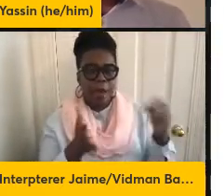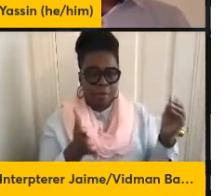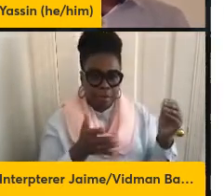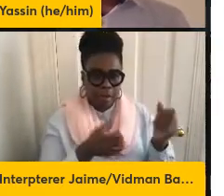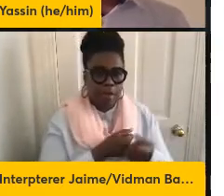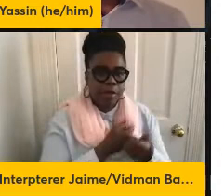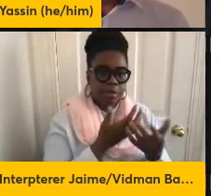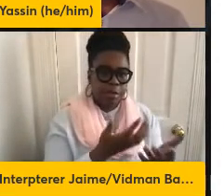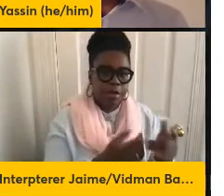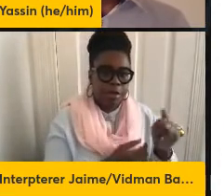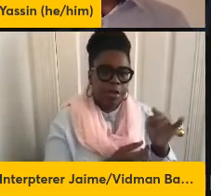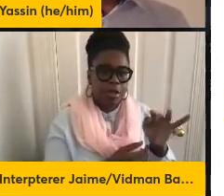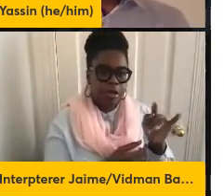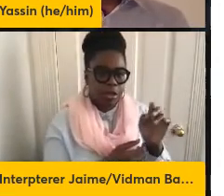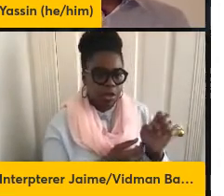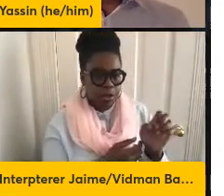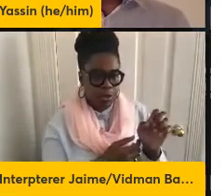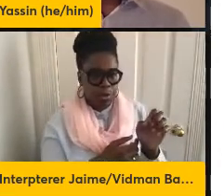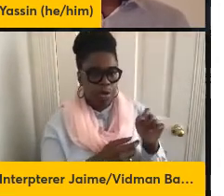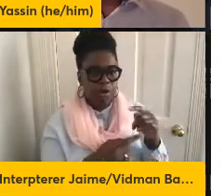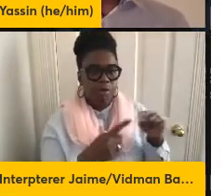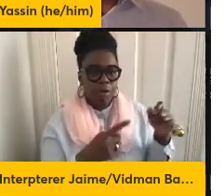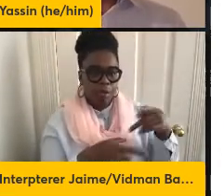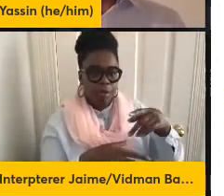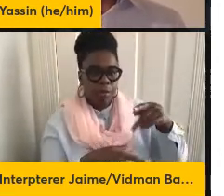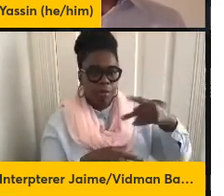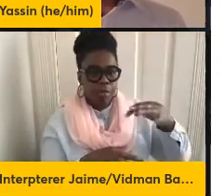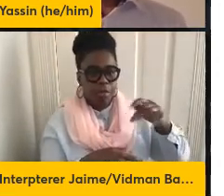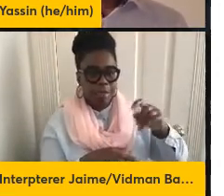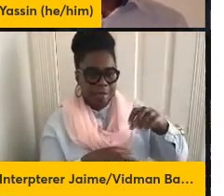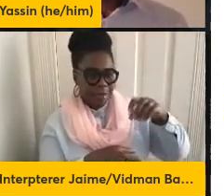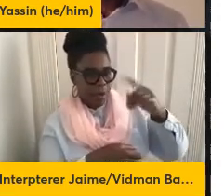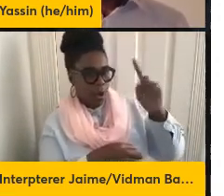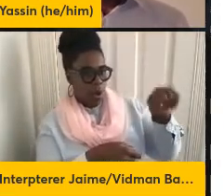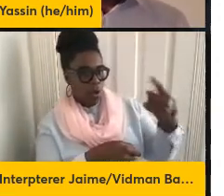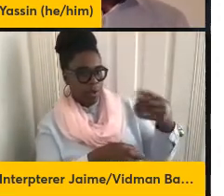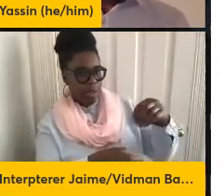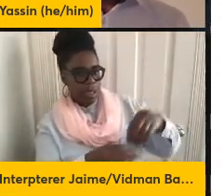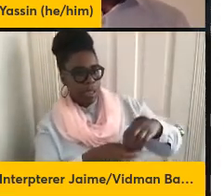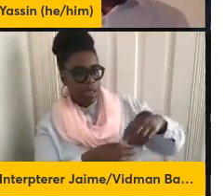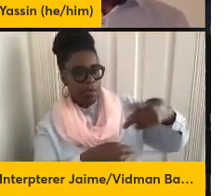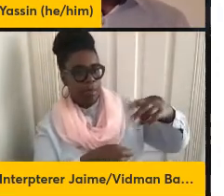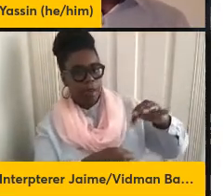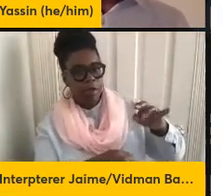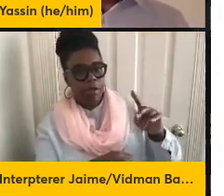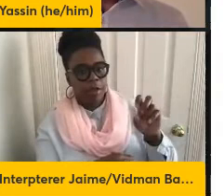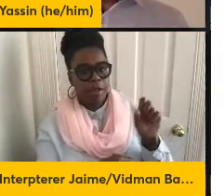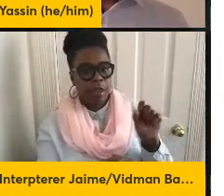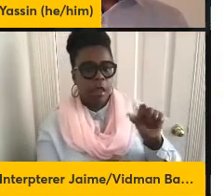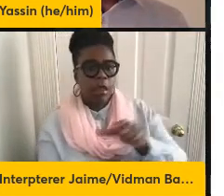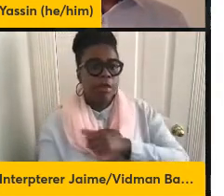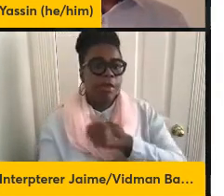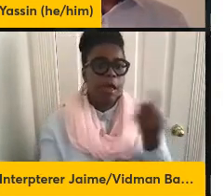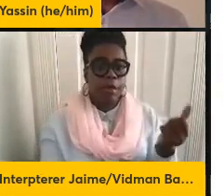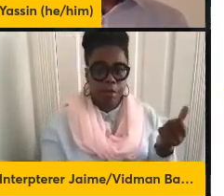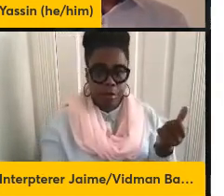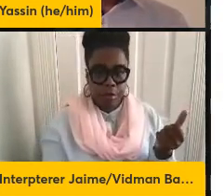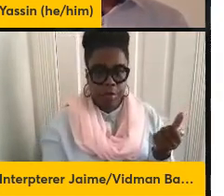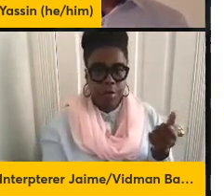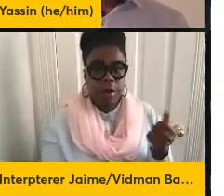tissue specific self protein that means it's expressed only in the pancreas. The other transgene A is a TCR. So a T cell